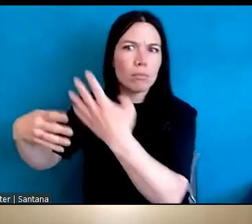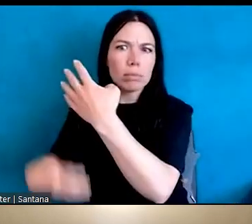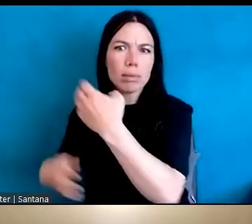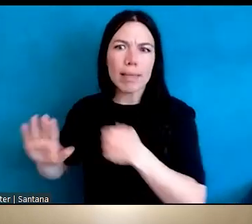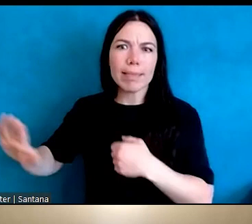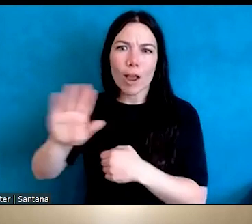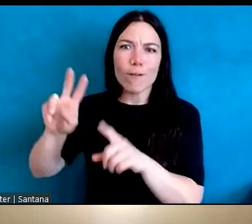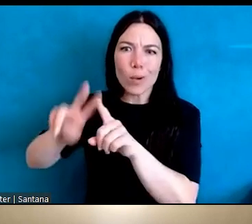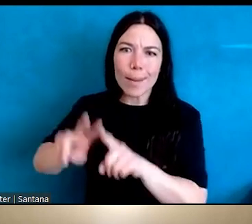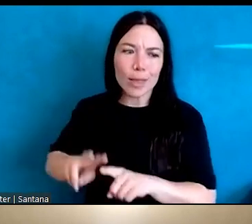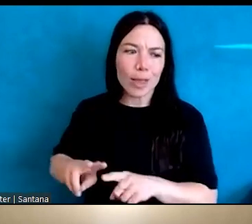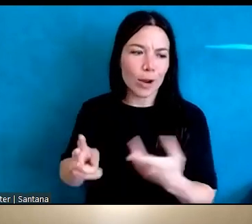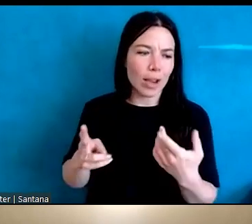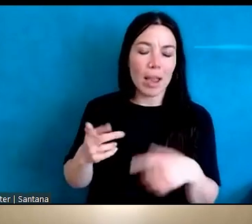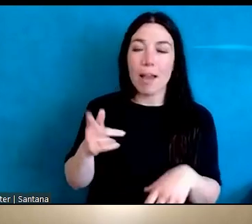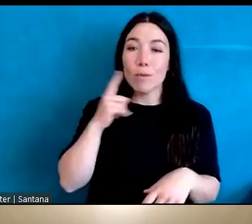the parental socioeconomic status and gender,